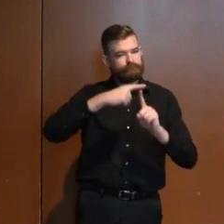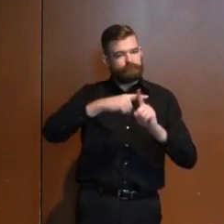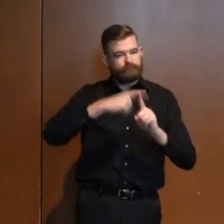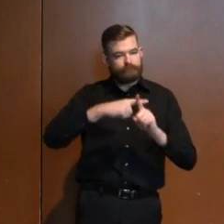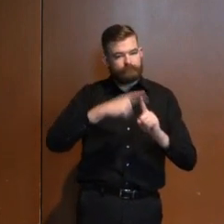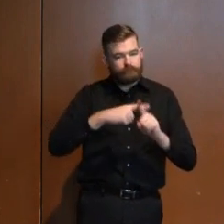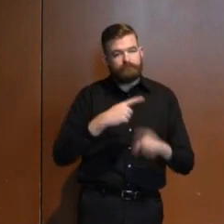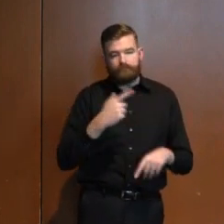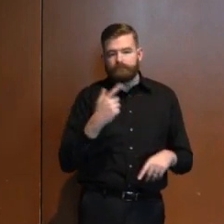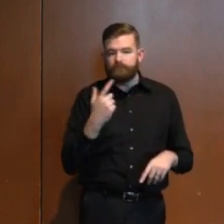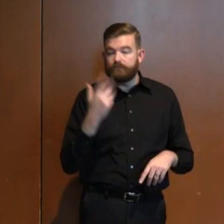TO THE FRONT OF THE CUE WHO ARE SYMPTOMATIC.